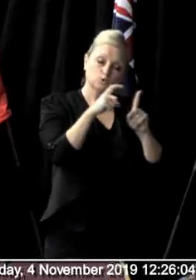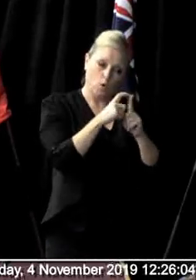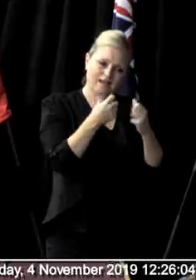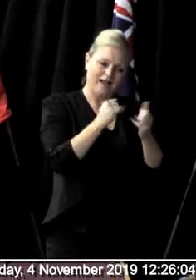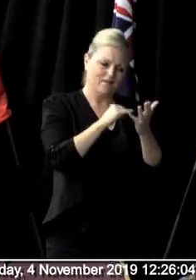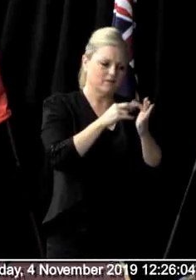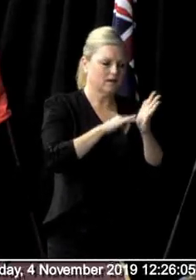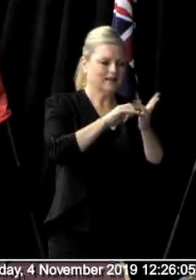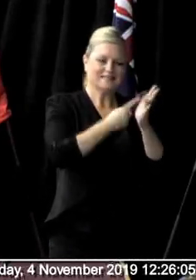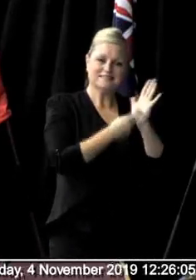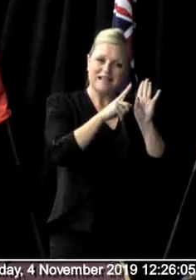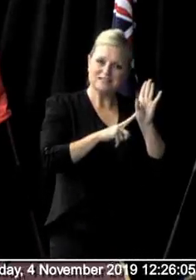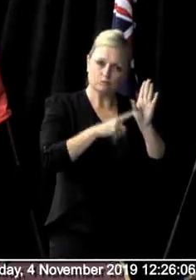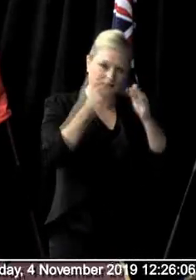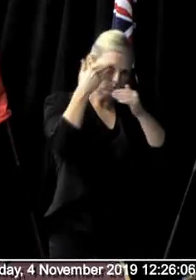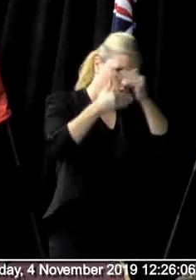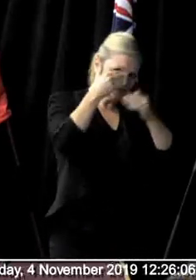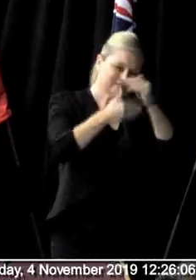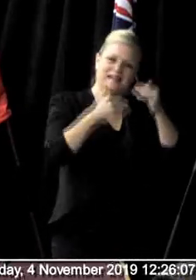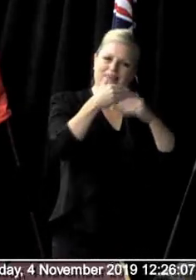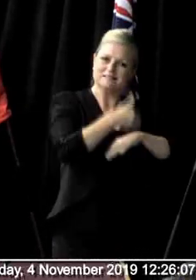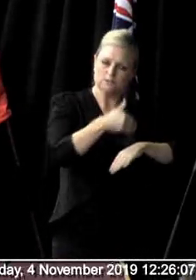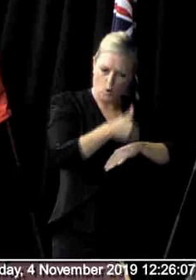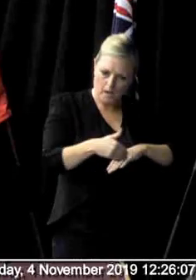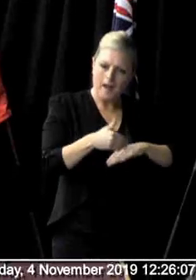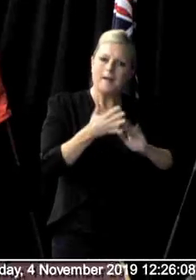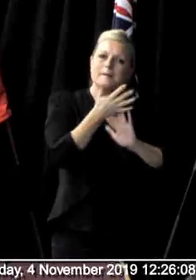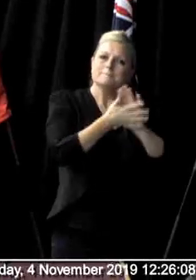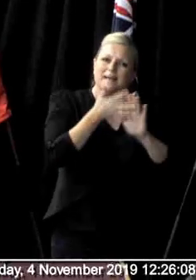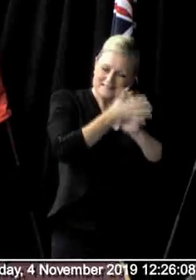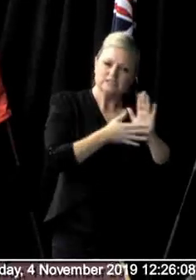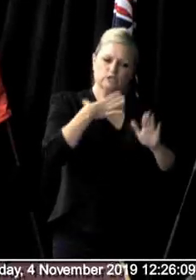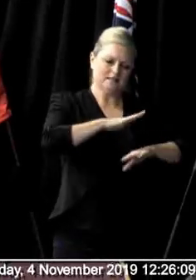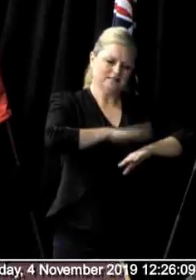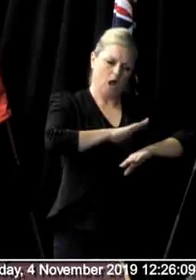which means she needs to have access to some distractions and have some downtime? Is that right? FEMALE: That’s correct.